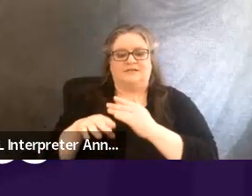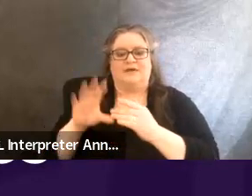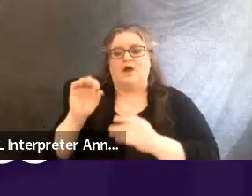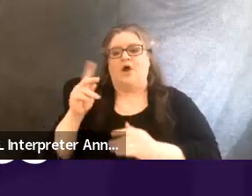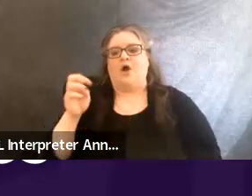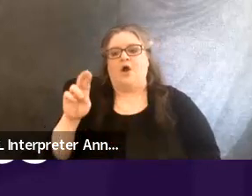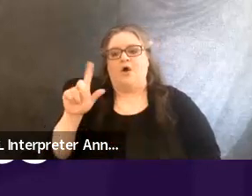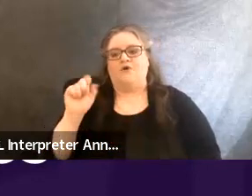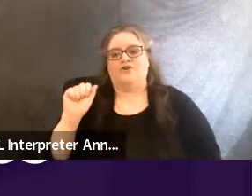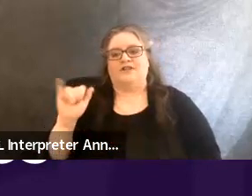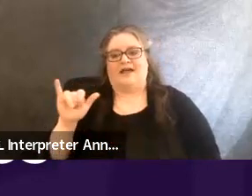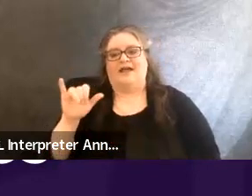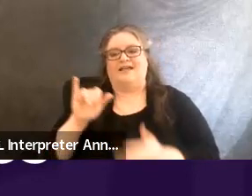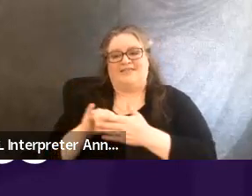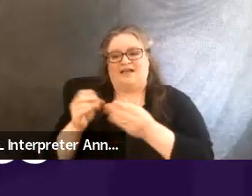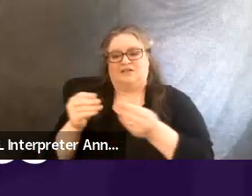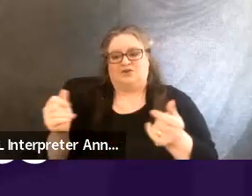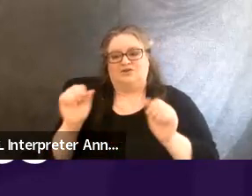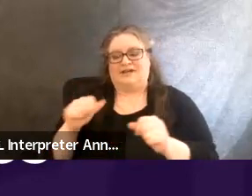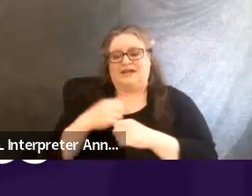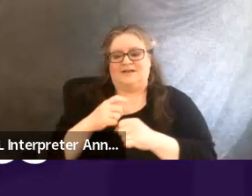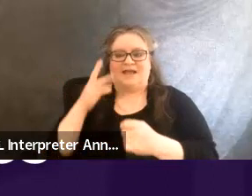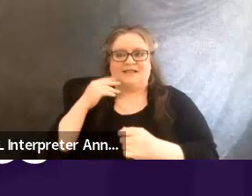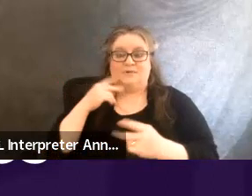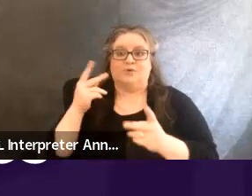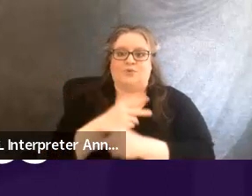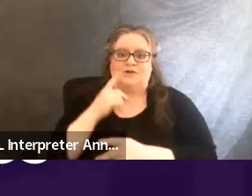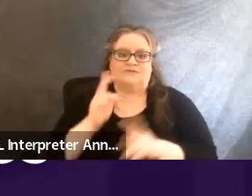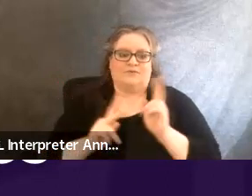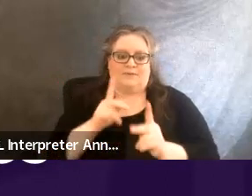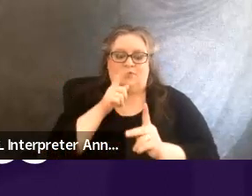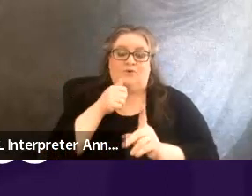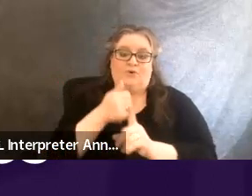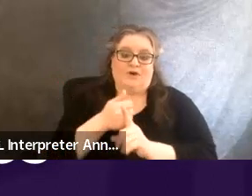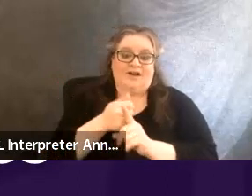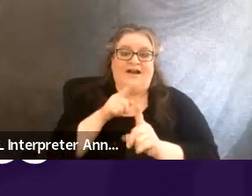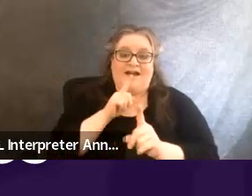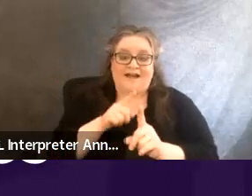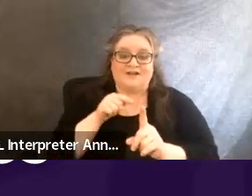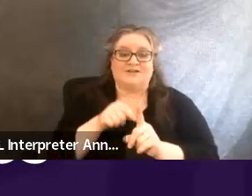These solutions can often actually make the experience worse for people who actually need the accessibility features,